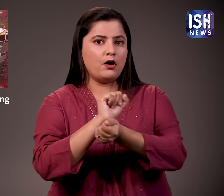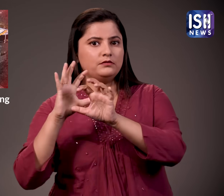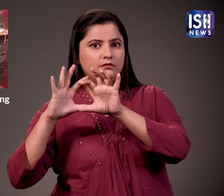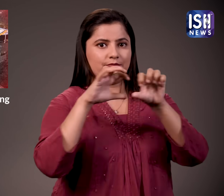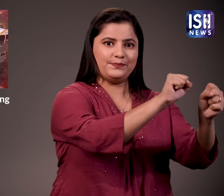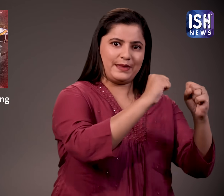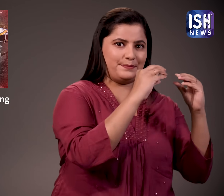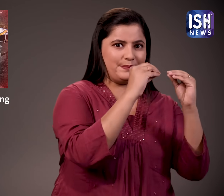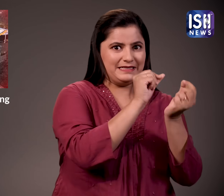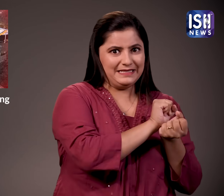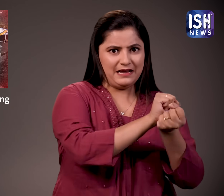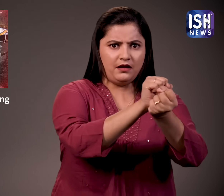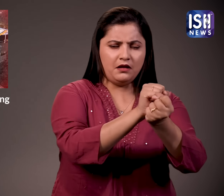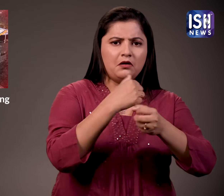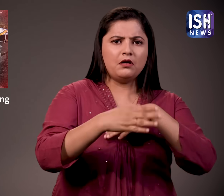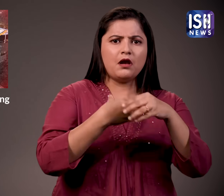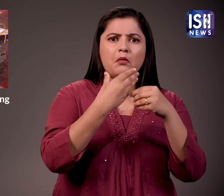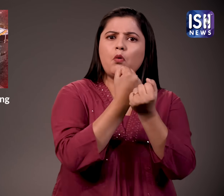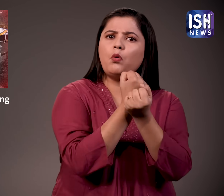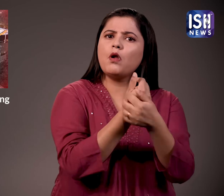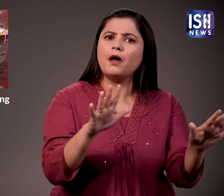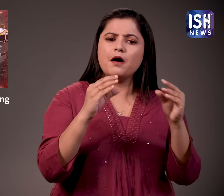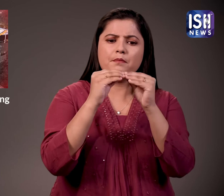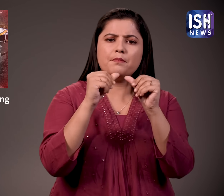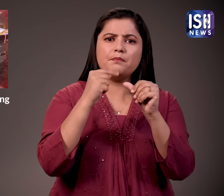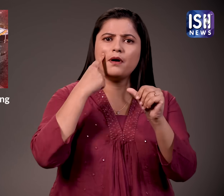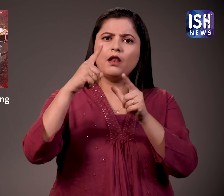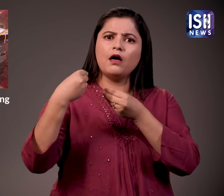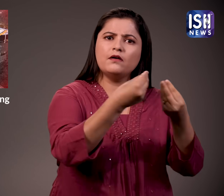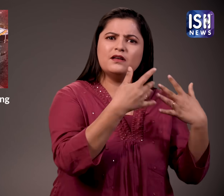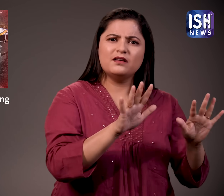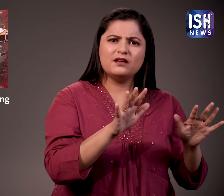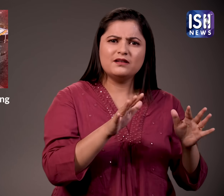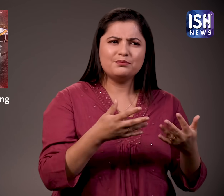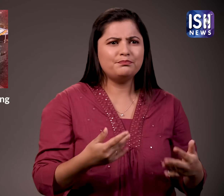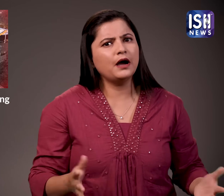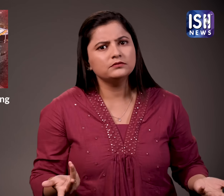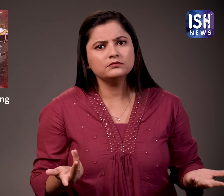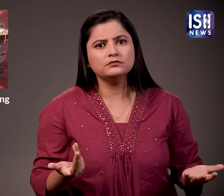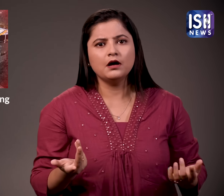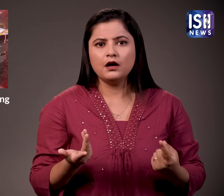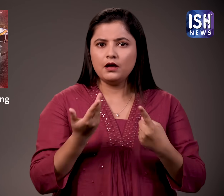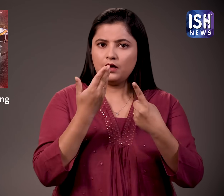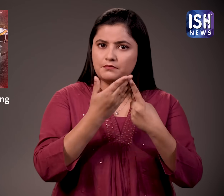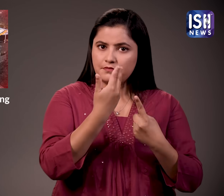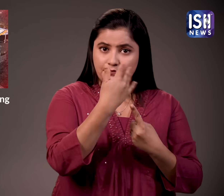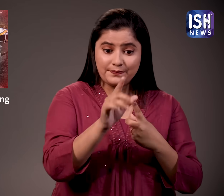He was arrested and later got bail. Strange!